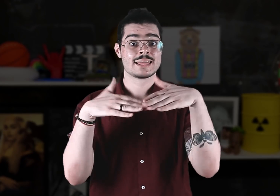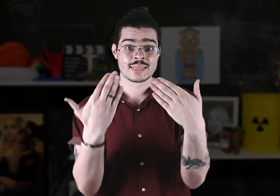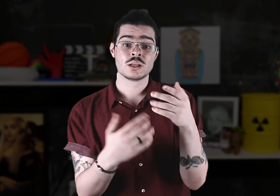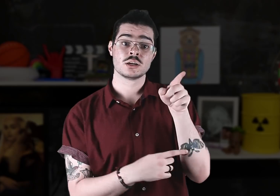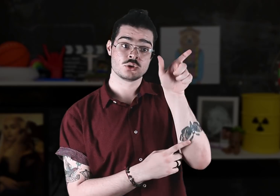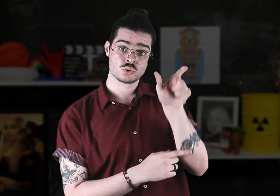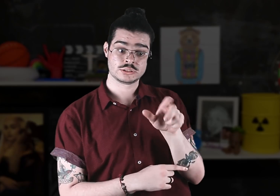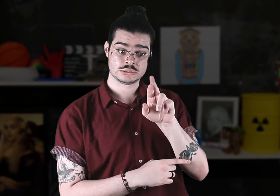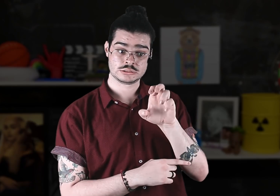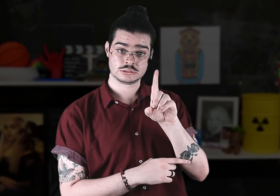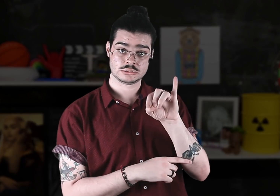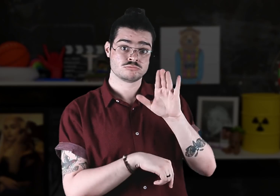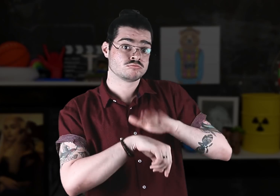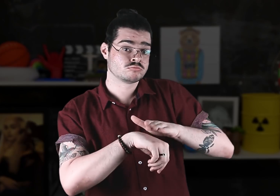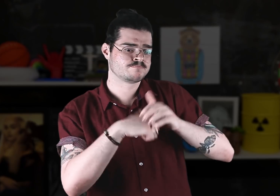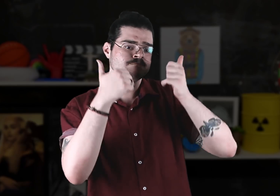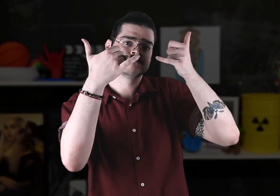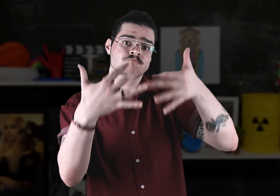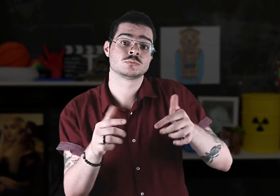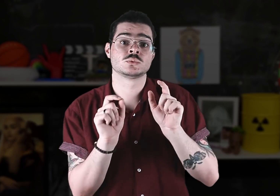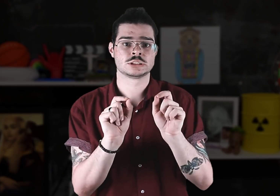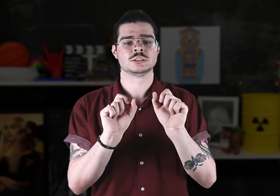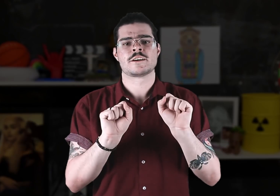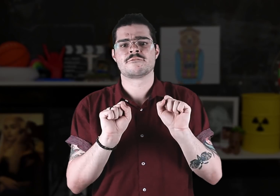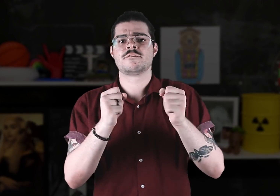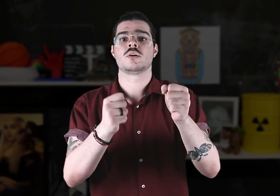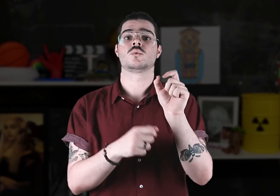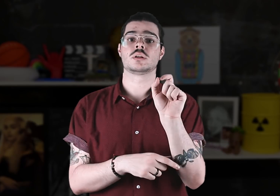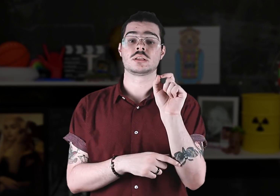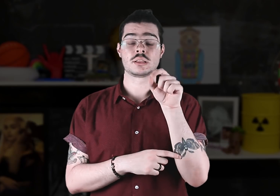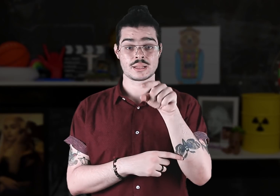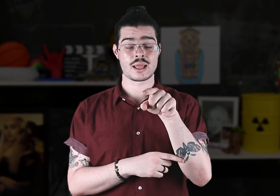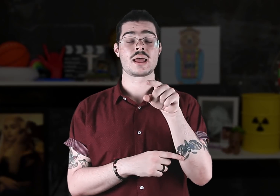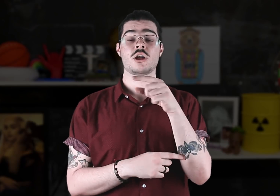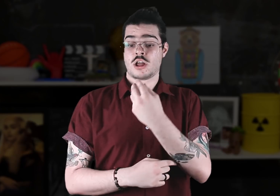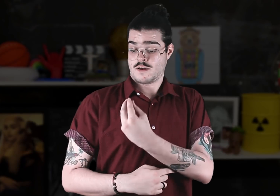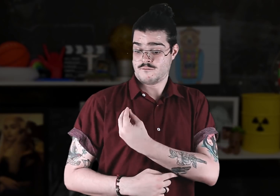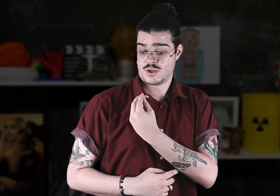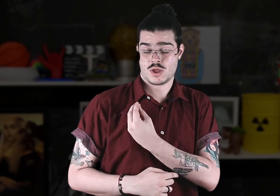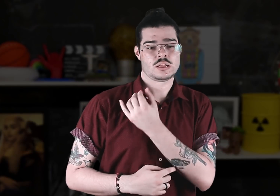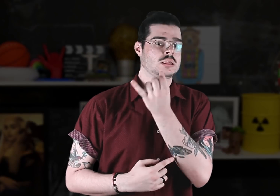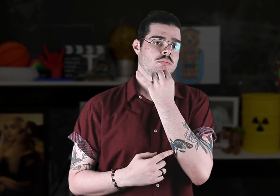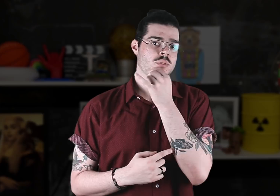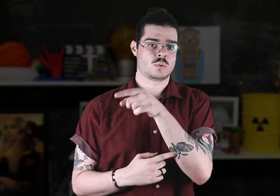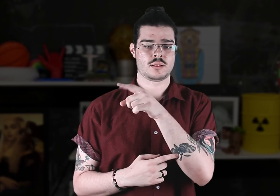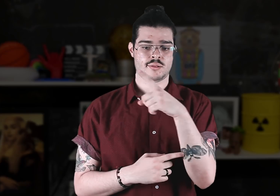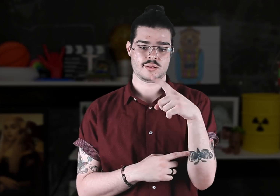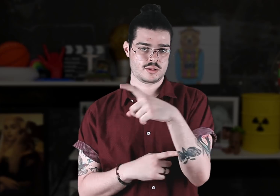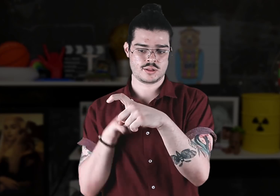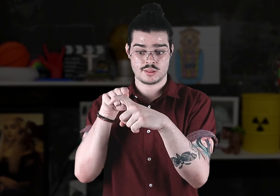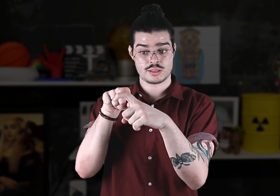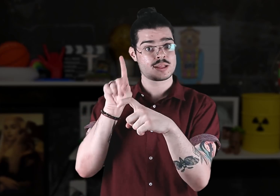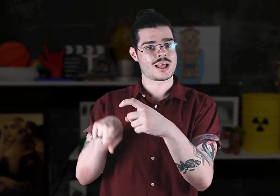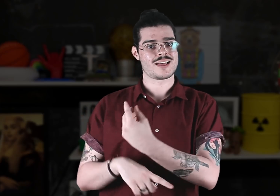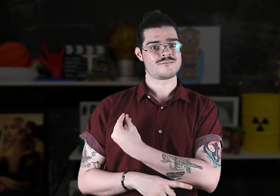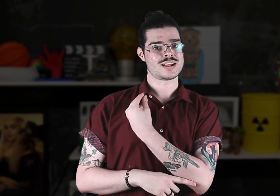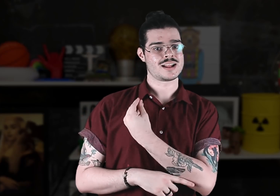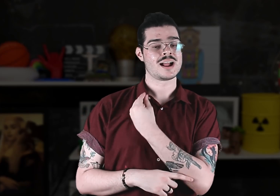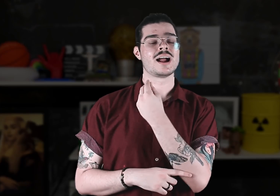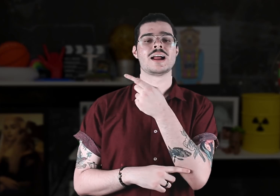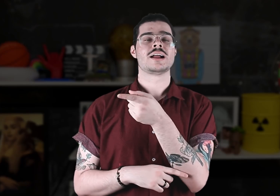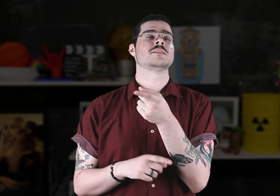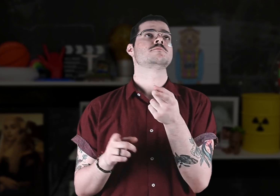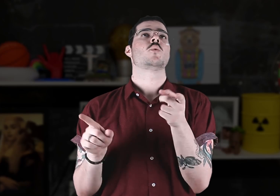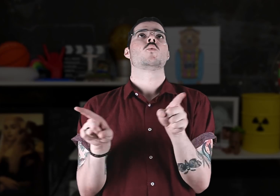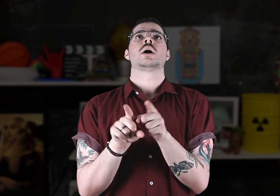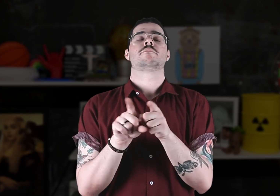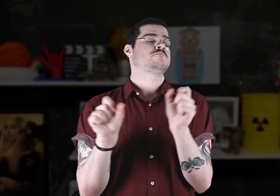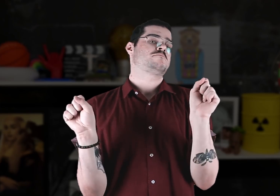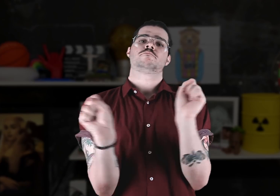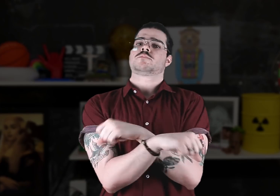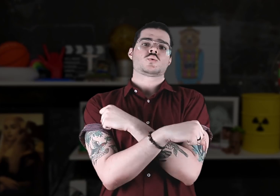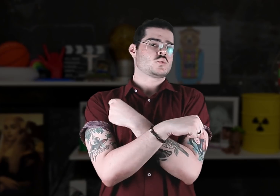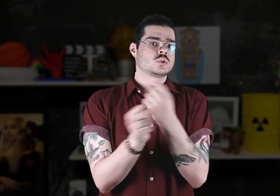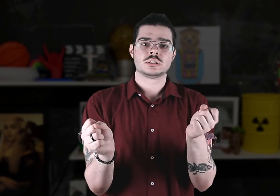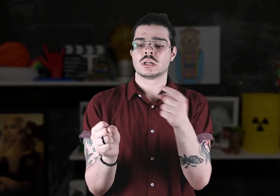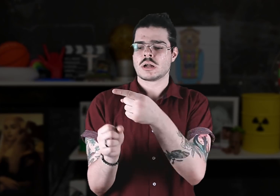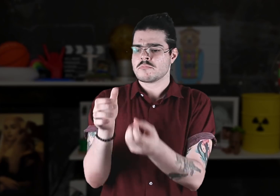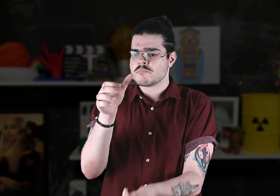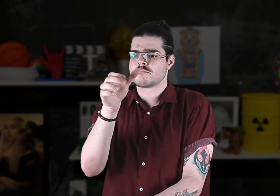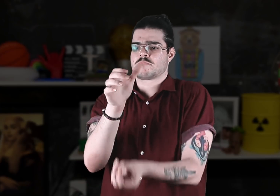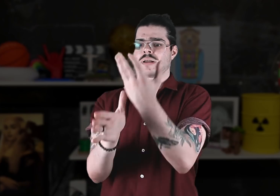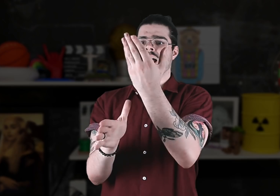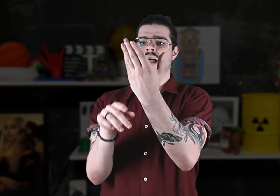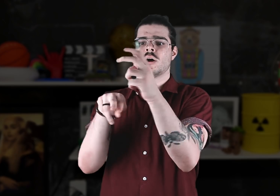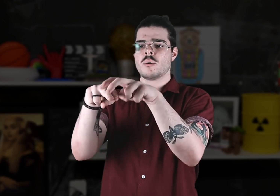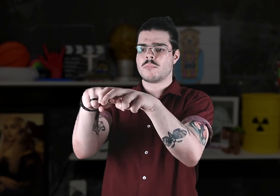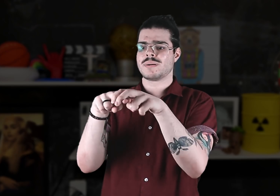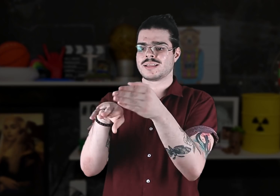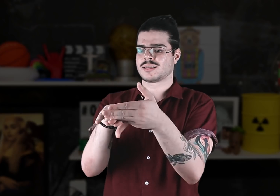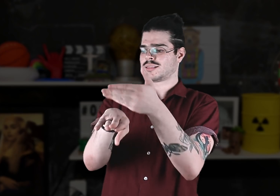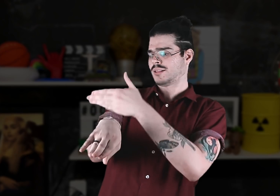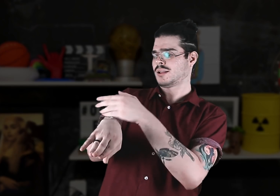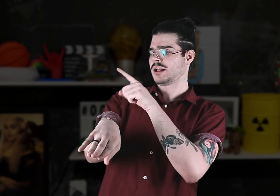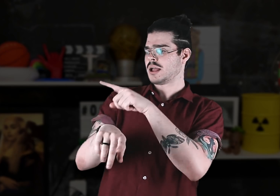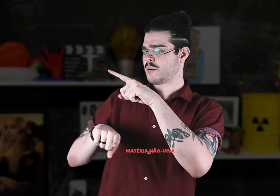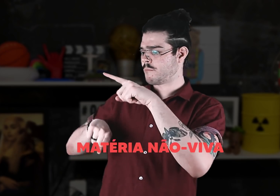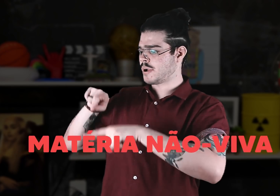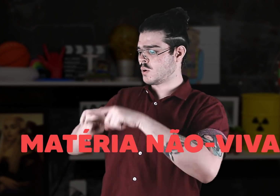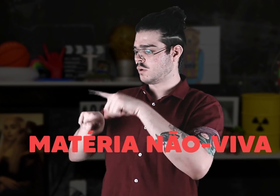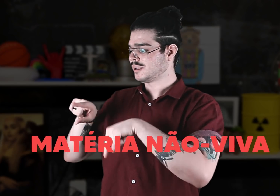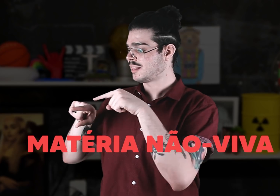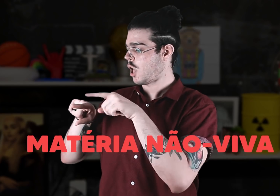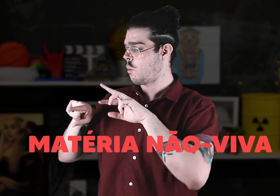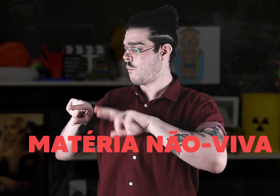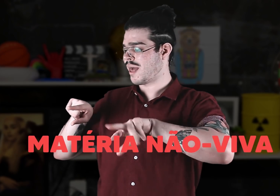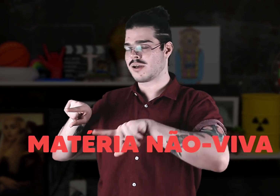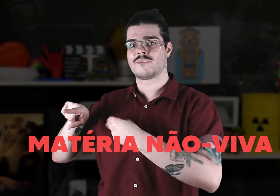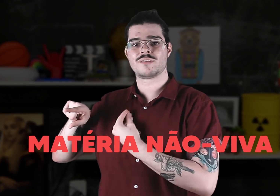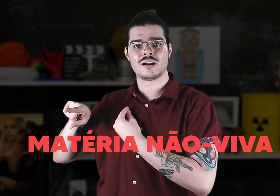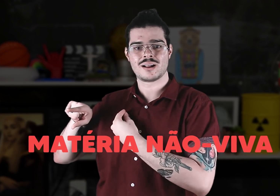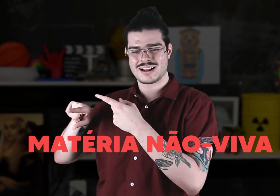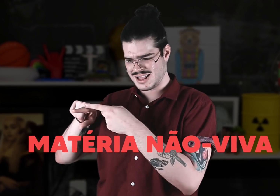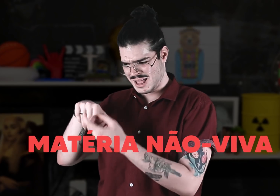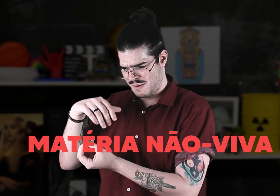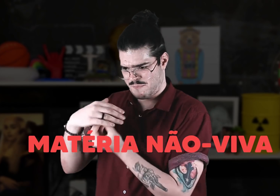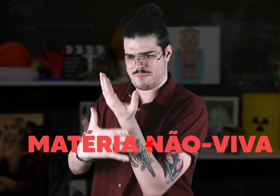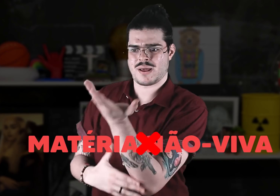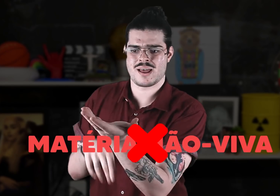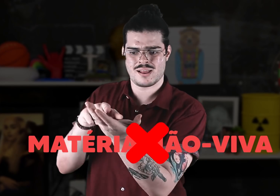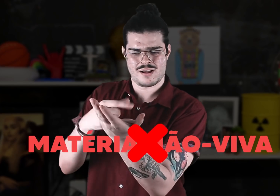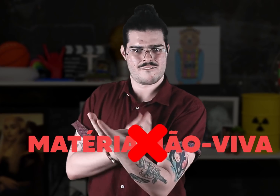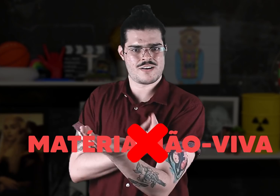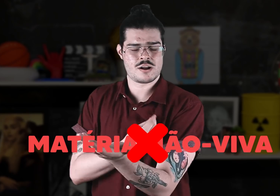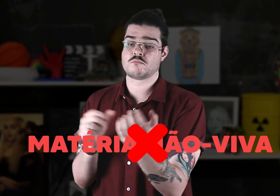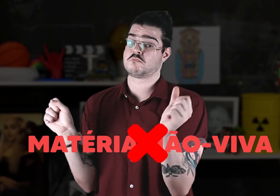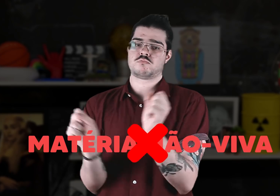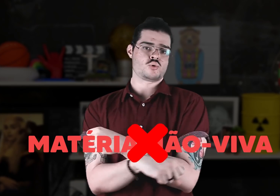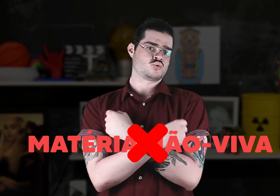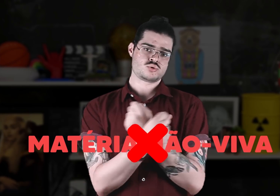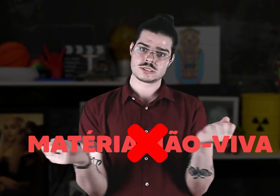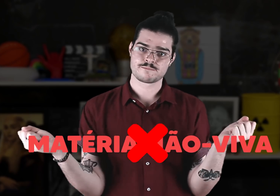According to Redi, it is impossible for a living being, such as larvae, to have arisen from non-living matter,